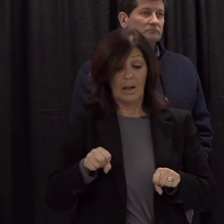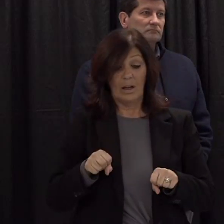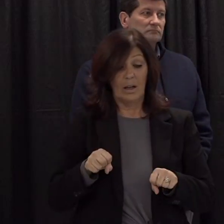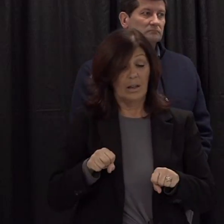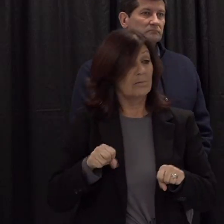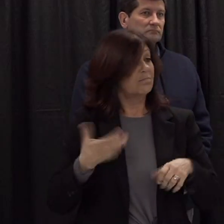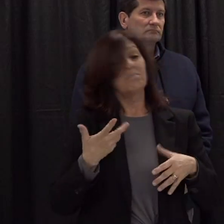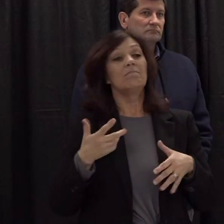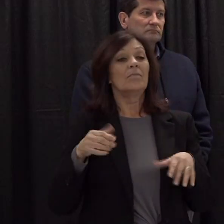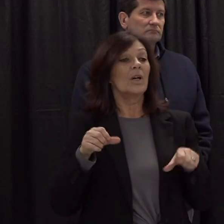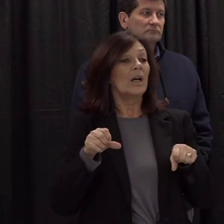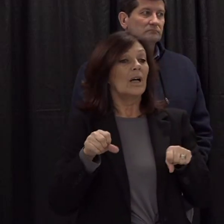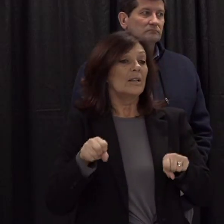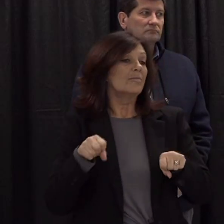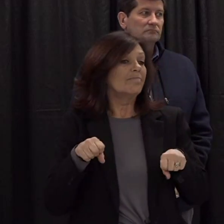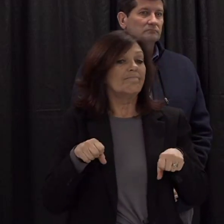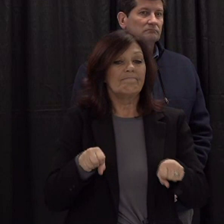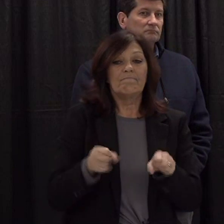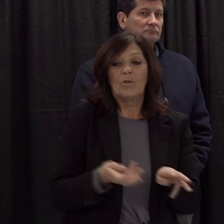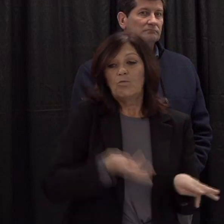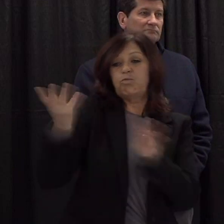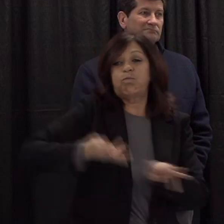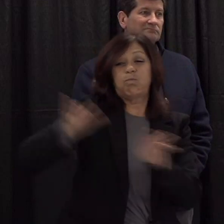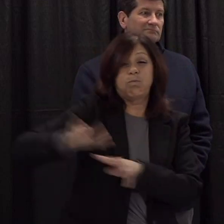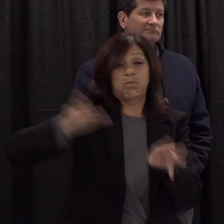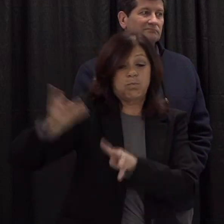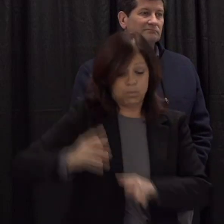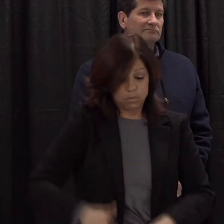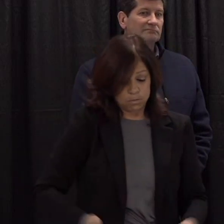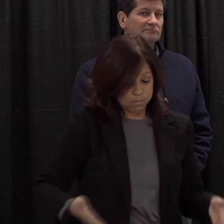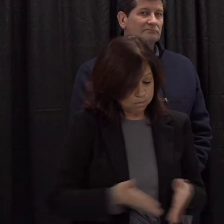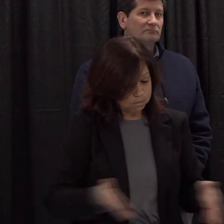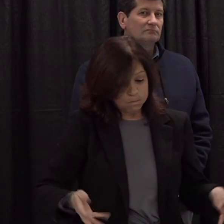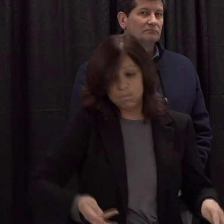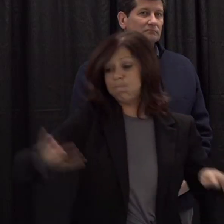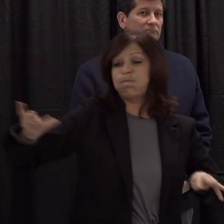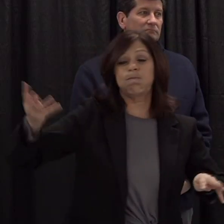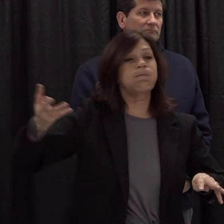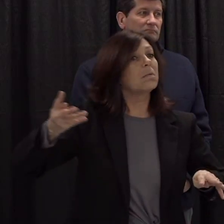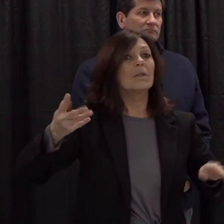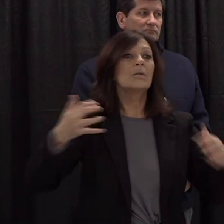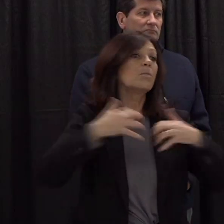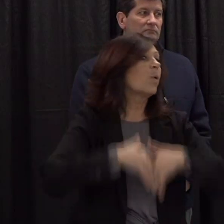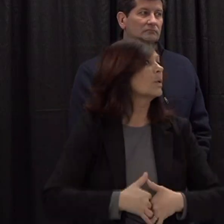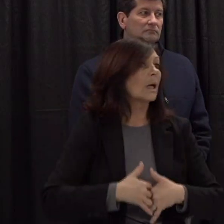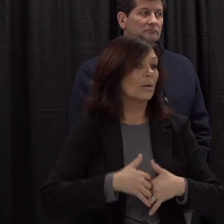These snow blowers are 8 feet wide and six feet high. It broke down. We have two plow trucks over there.